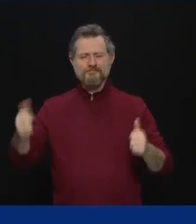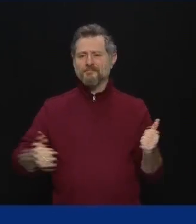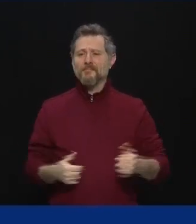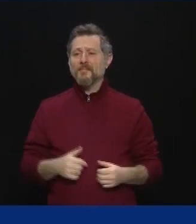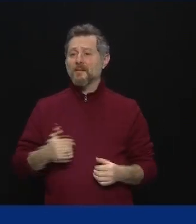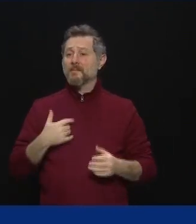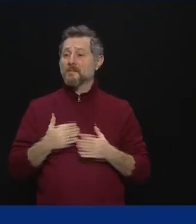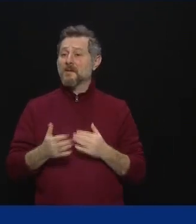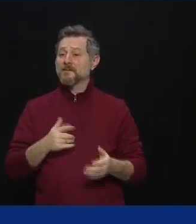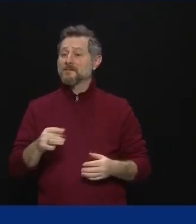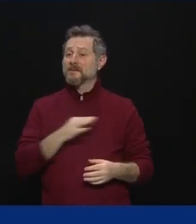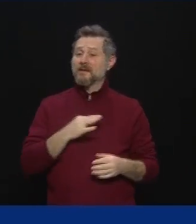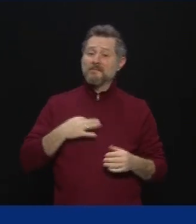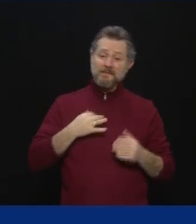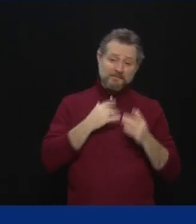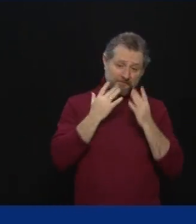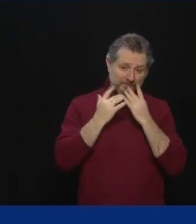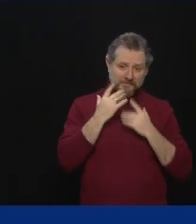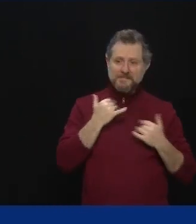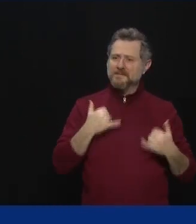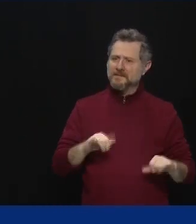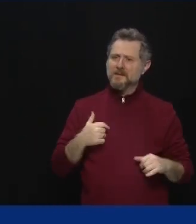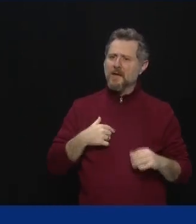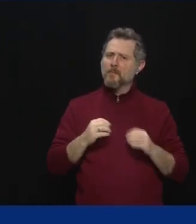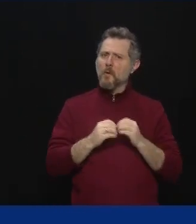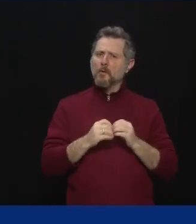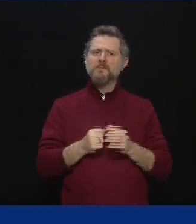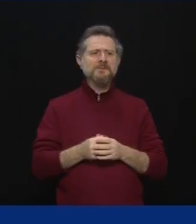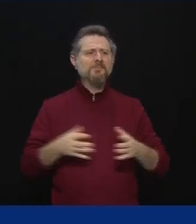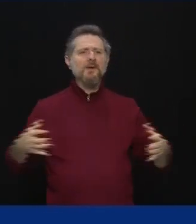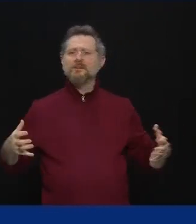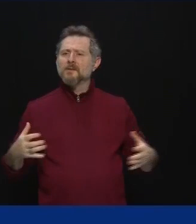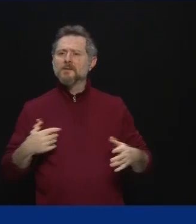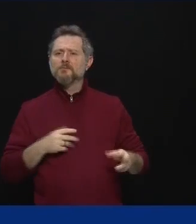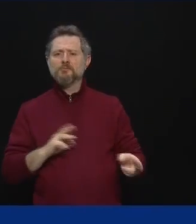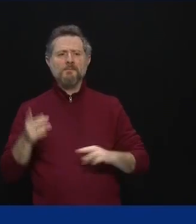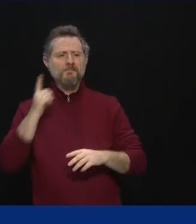PEDIATRICIANS, AND CONTINUING TO LAUNCH EVEN MORE, EVEN THOUGH IT'S BEEN A CHALLENGE TO FIND THE STAFF.